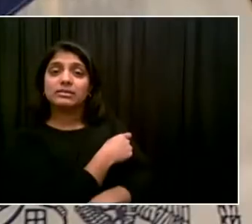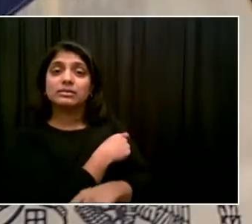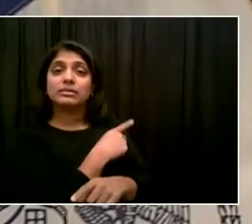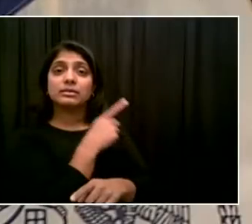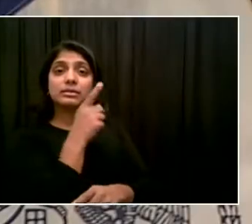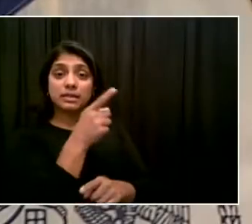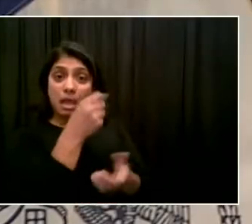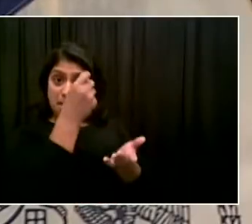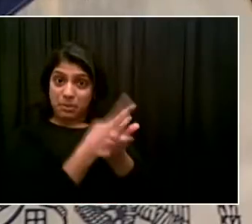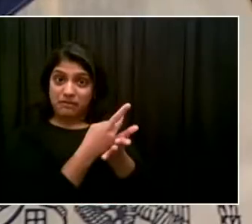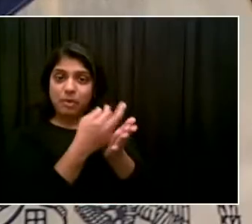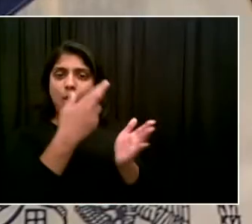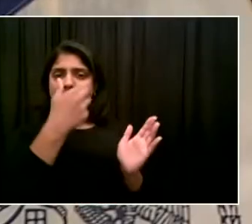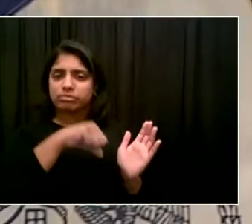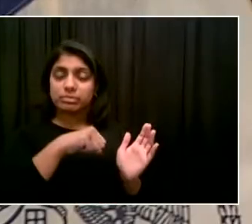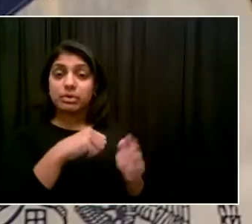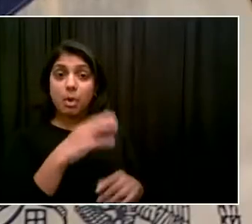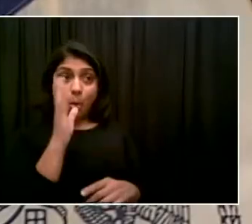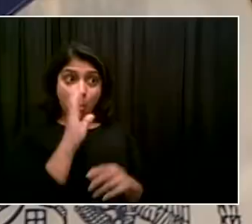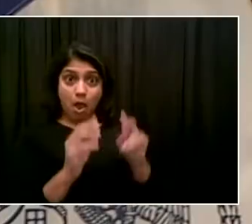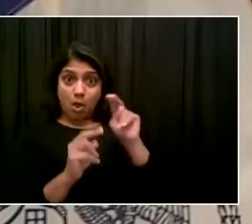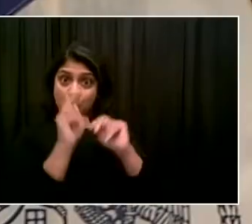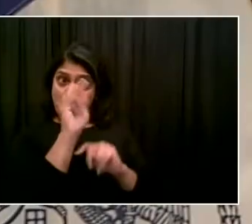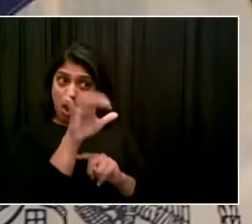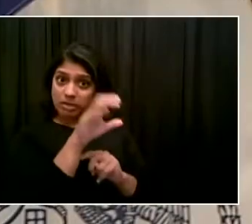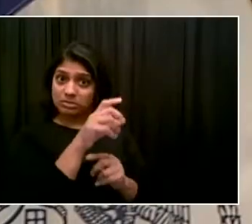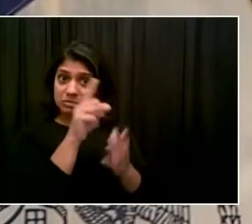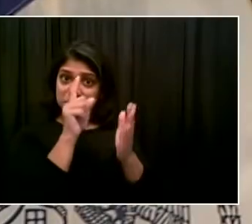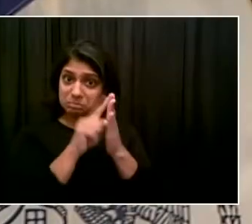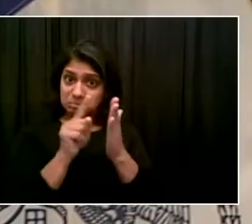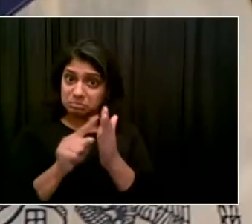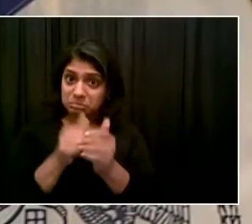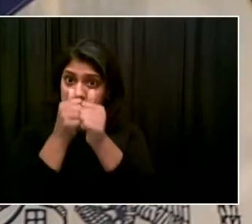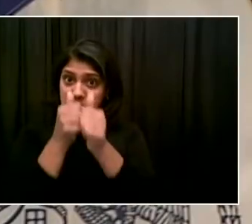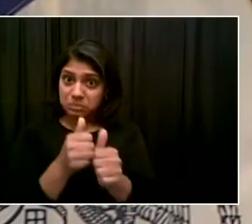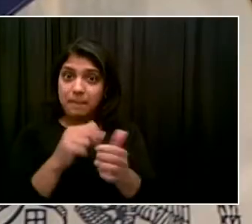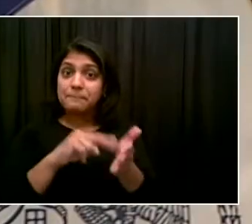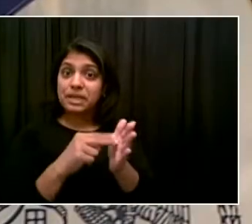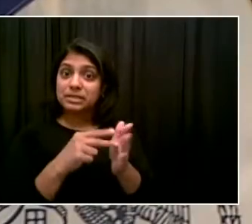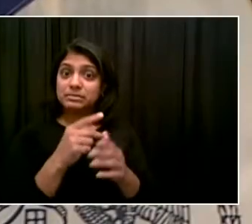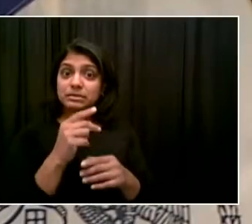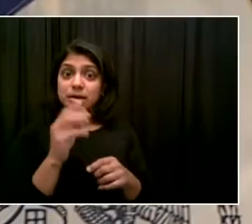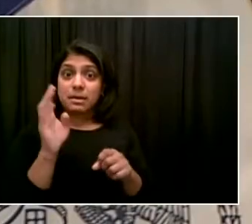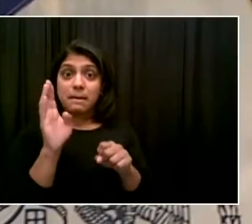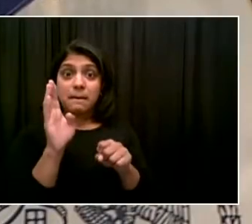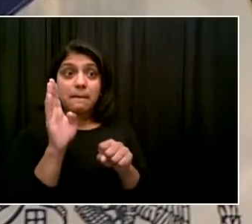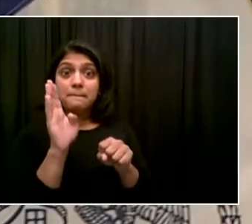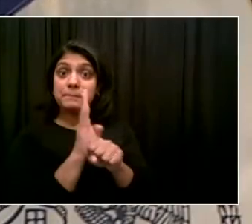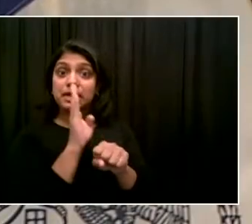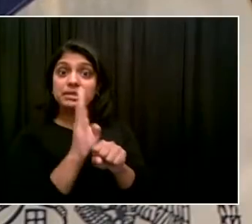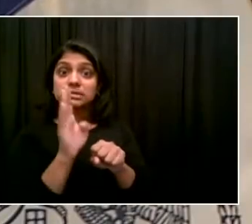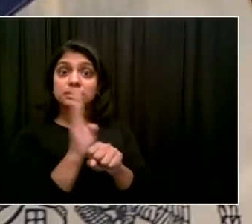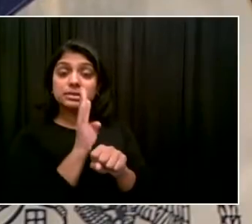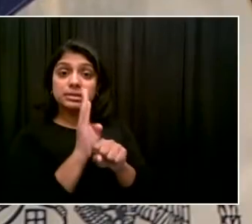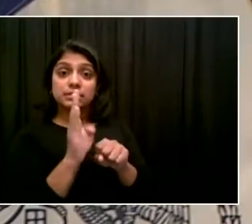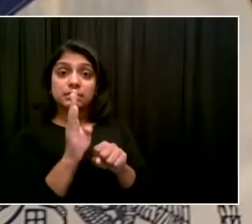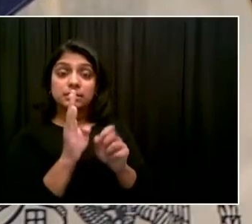HECCK THT.A